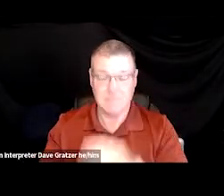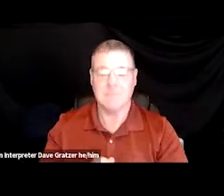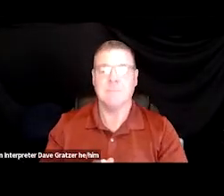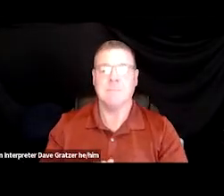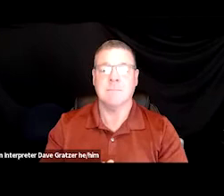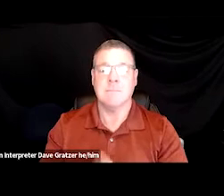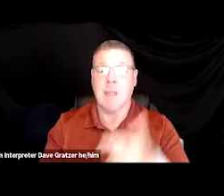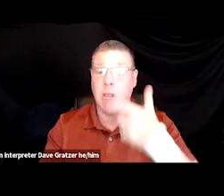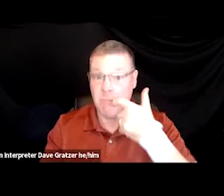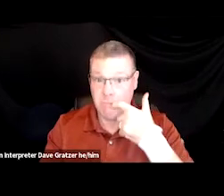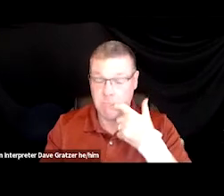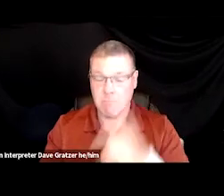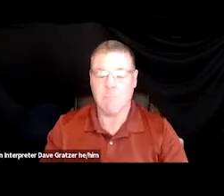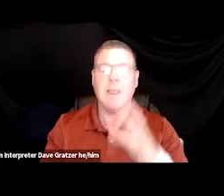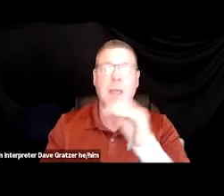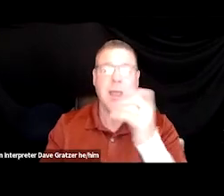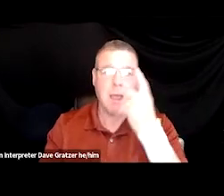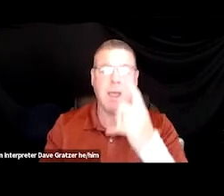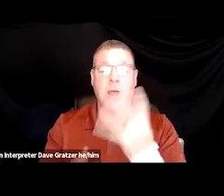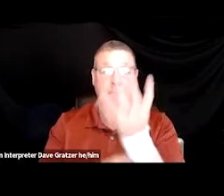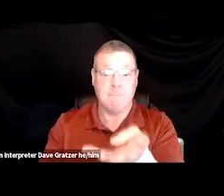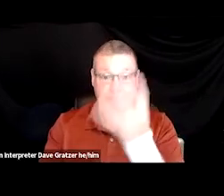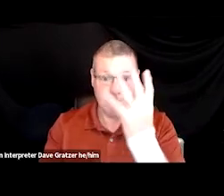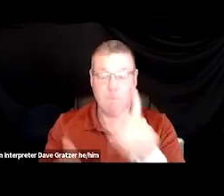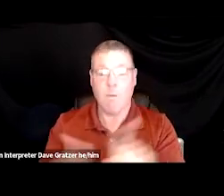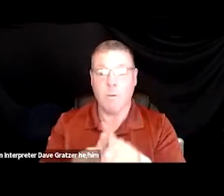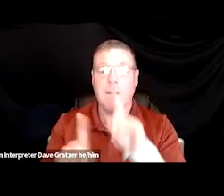the four local authorities also answer Lifeline calls